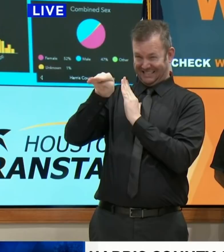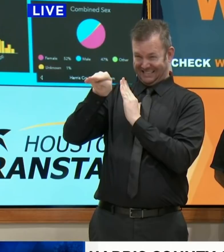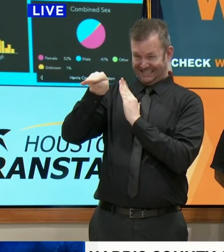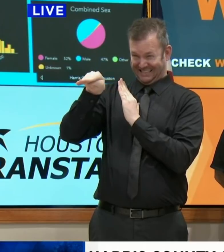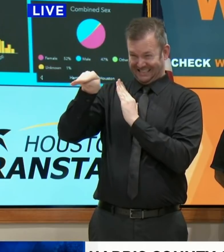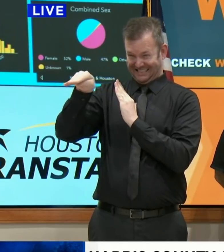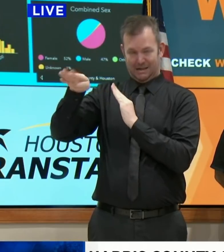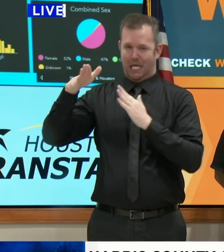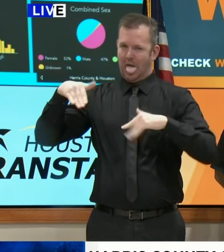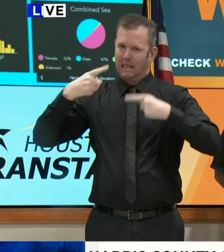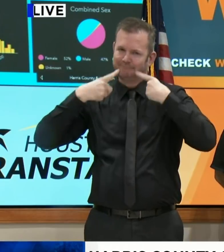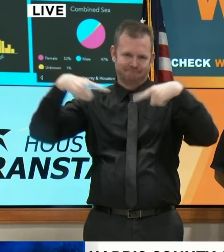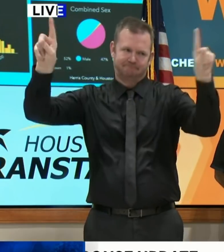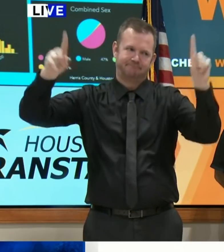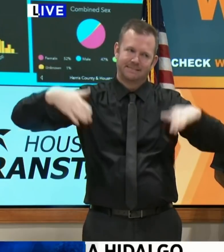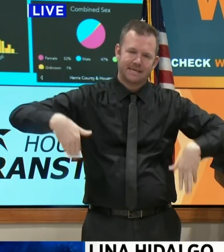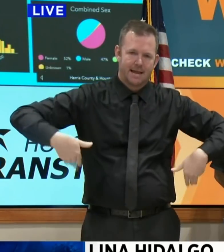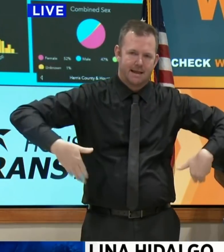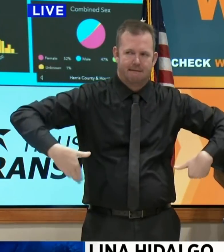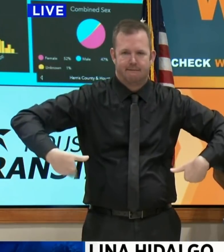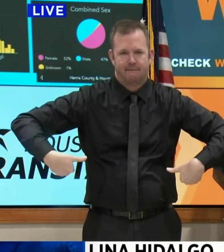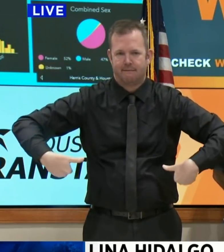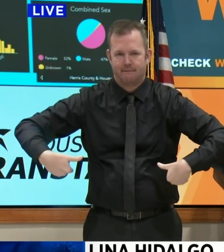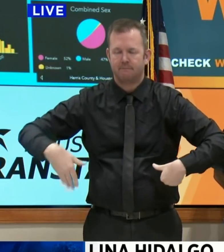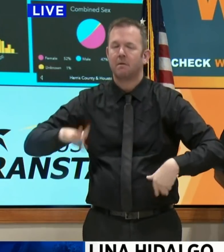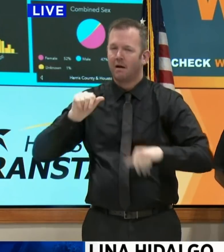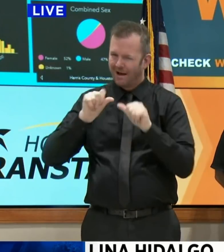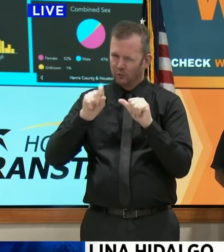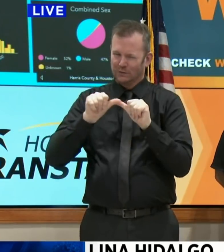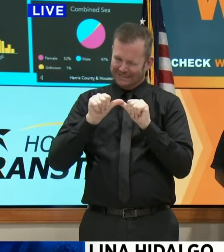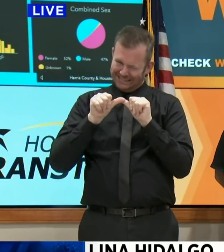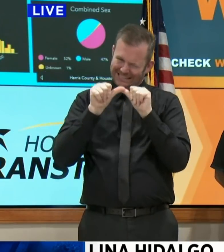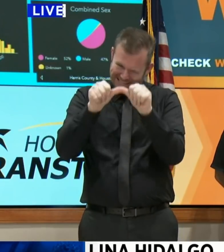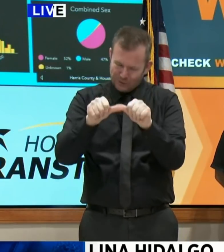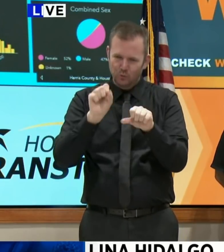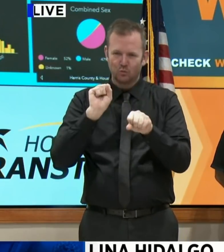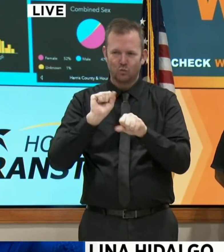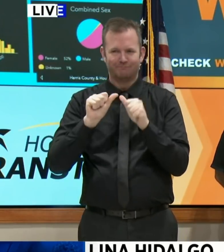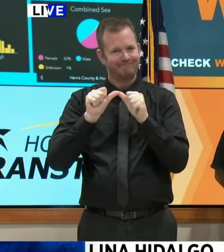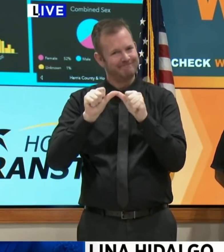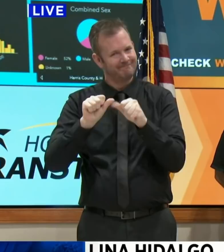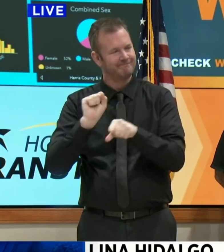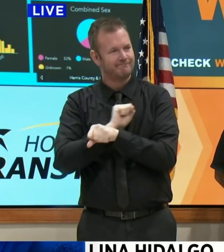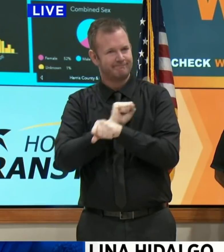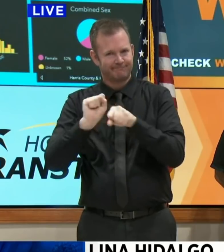of us we’ve been able right now to mitigate the possibility of to mitigate the possibility of a higher curve. a higher curve. We’re not out of the woods and